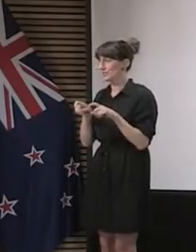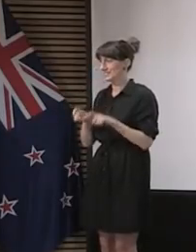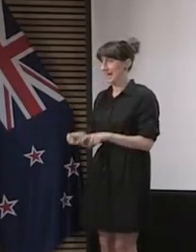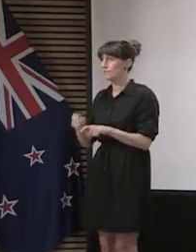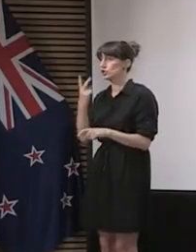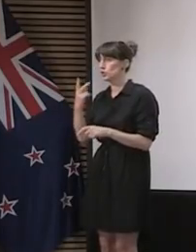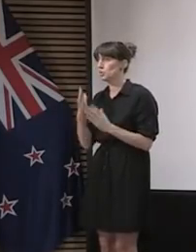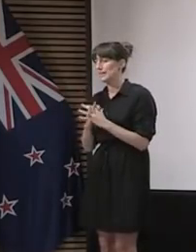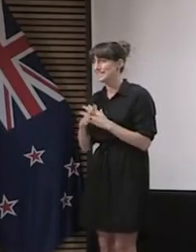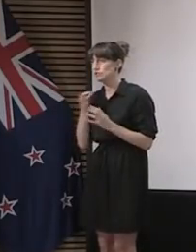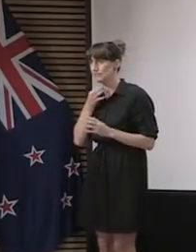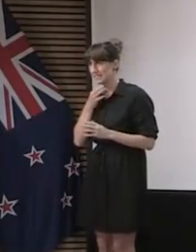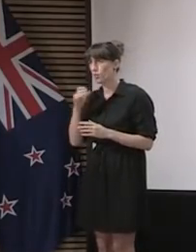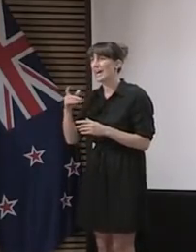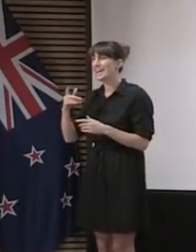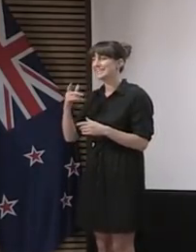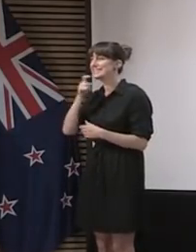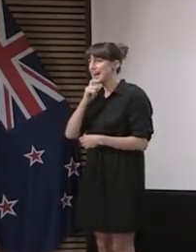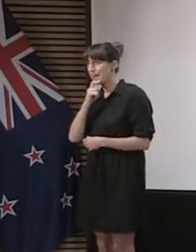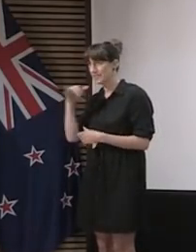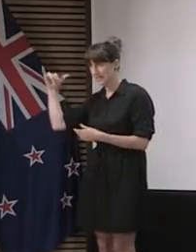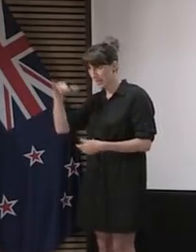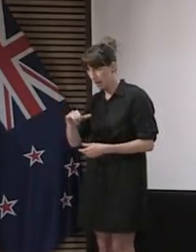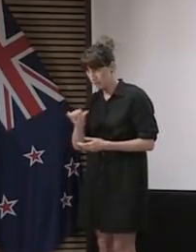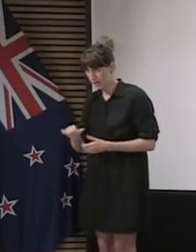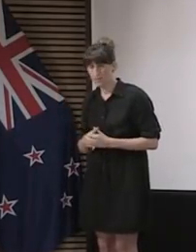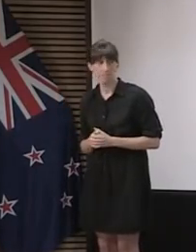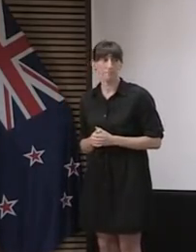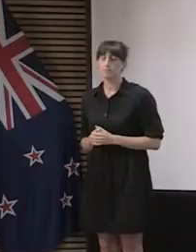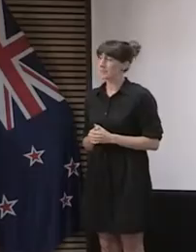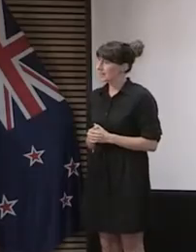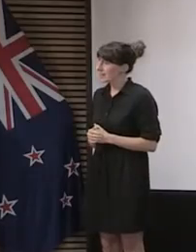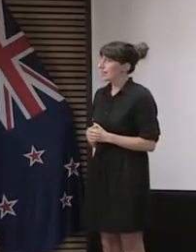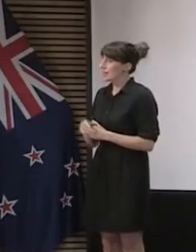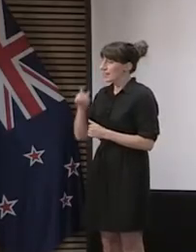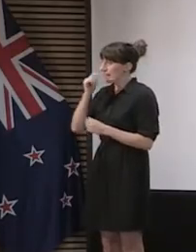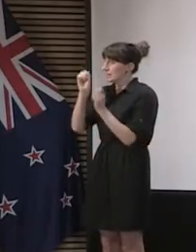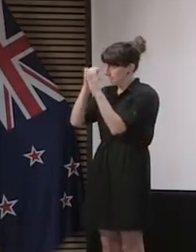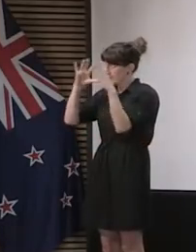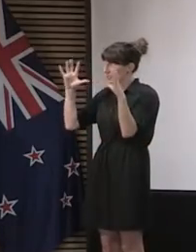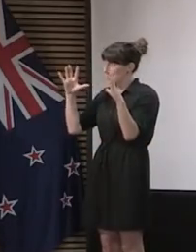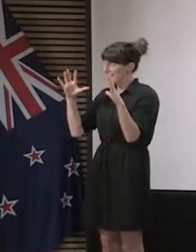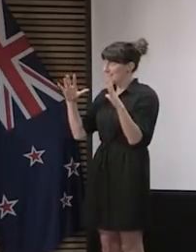When it comes to aircrew you can imagine howdifficult it would be toimplement a regime wherive raytime